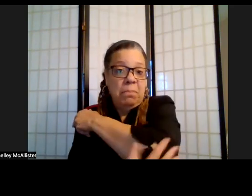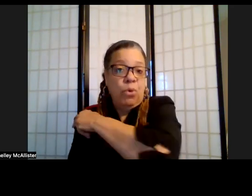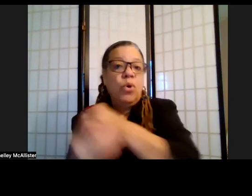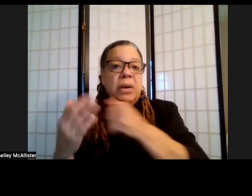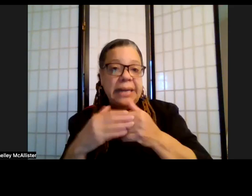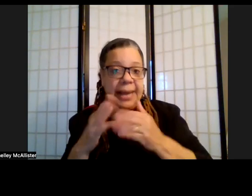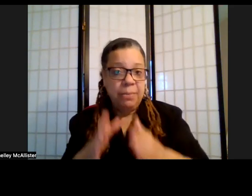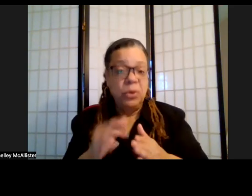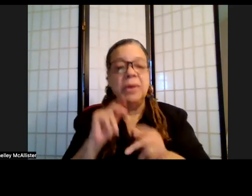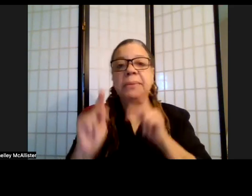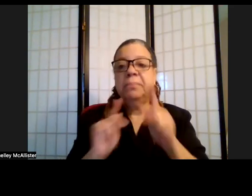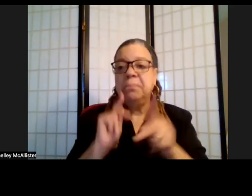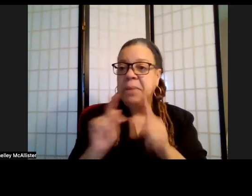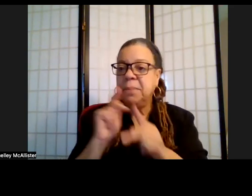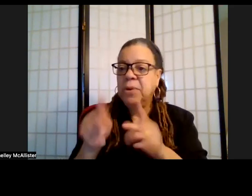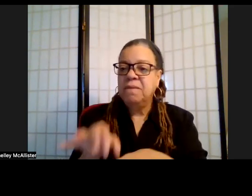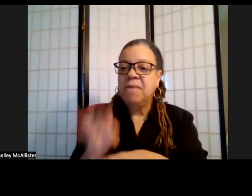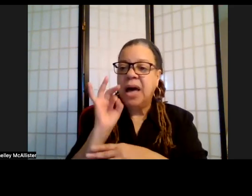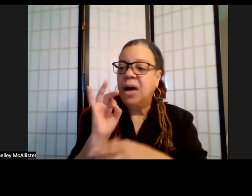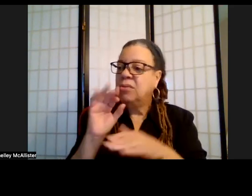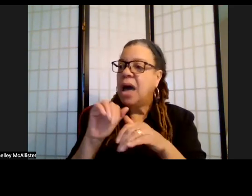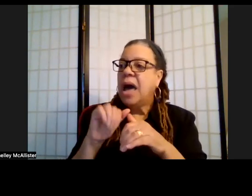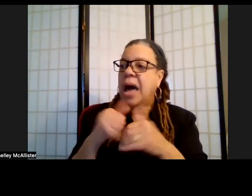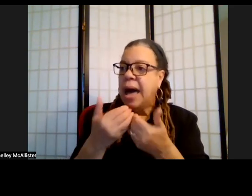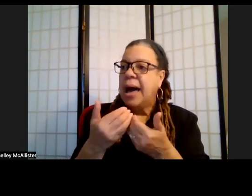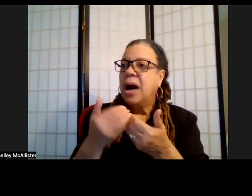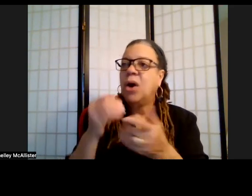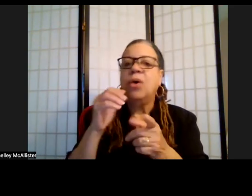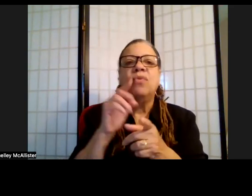line discovered how wastewater mixed with